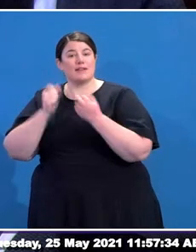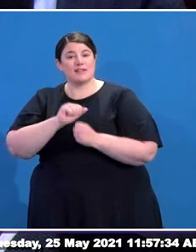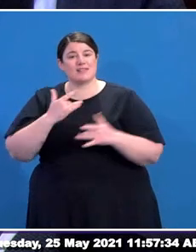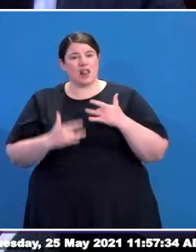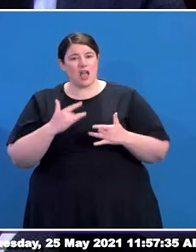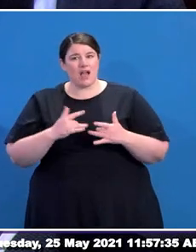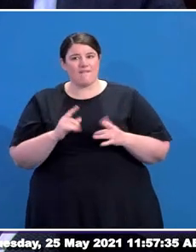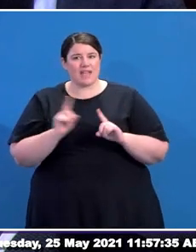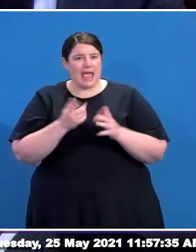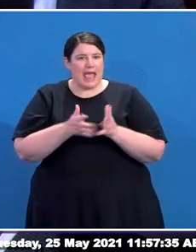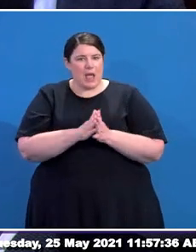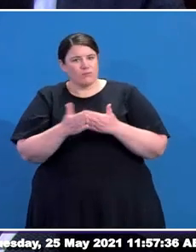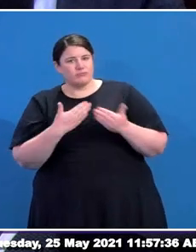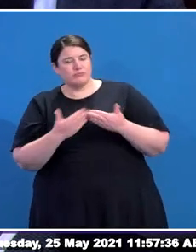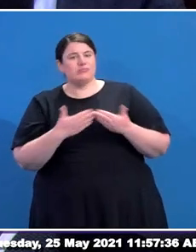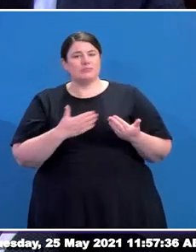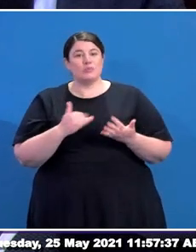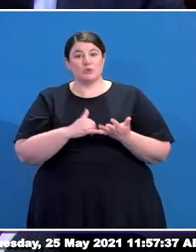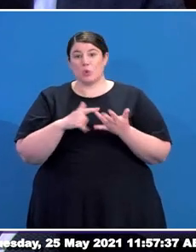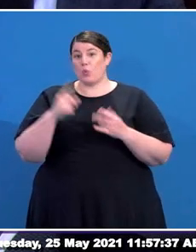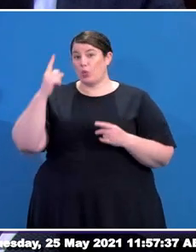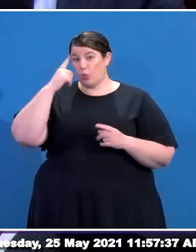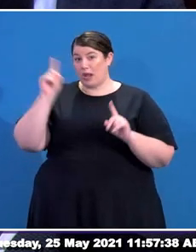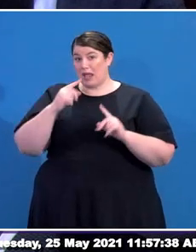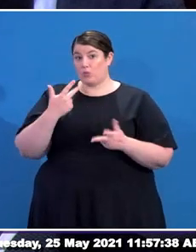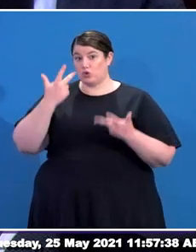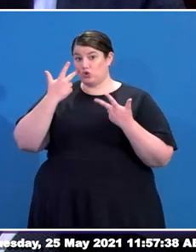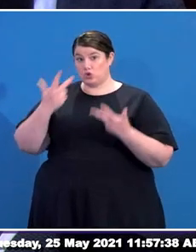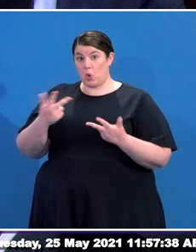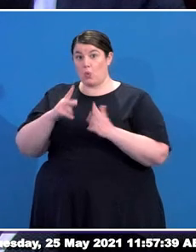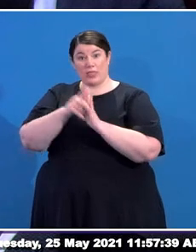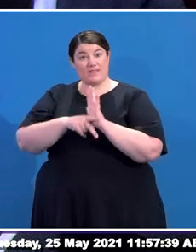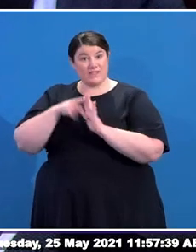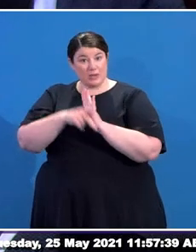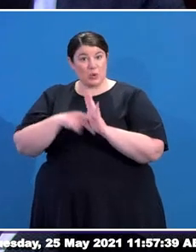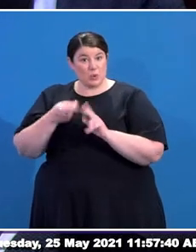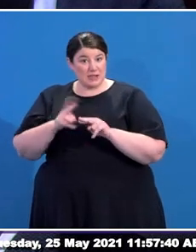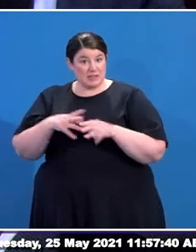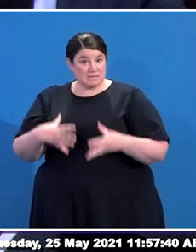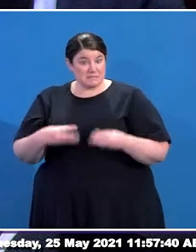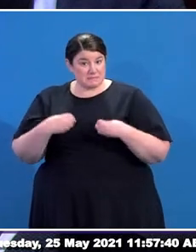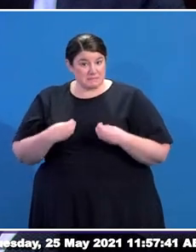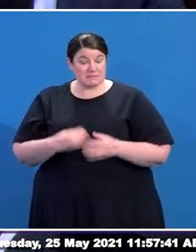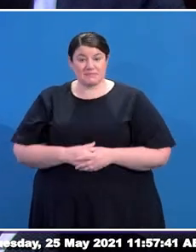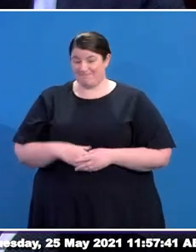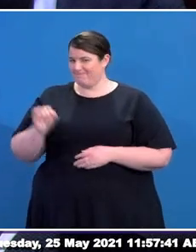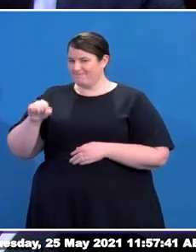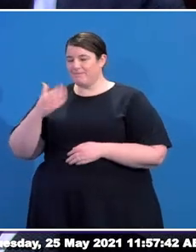So, we thought we might play that video, if you're still agreeable to that. Now commissioners, in this video,